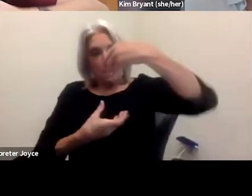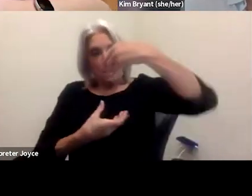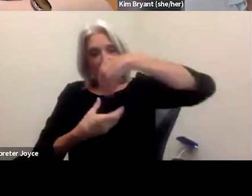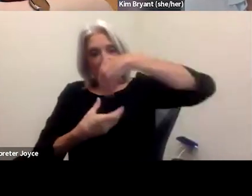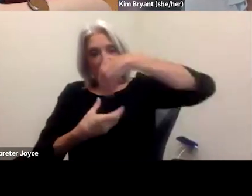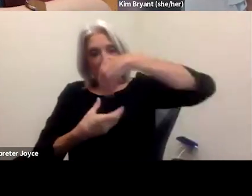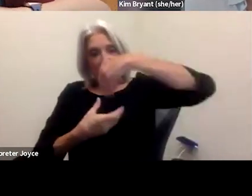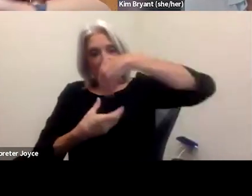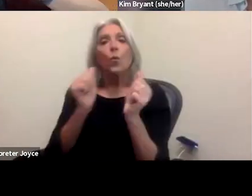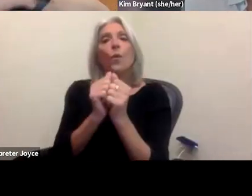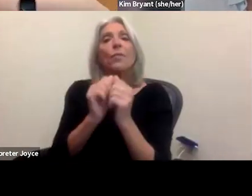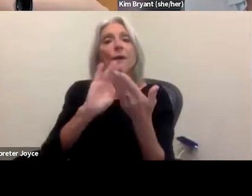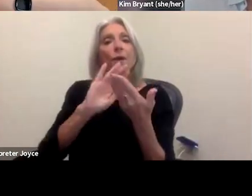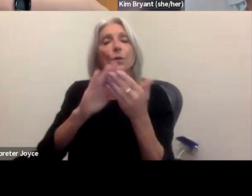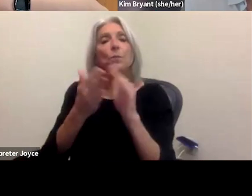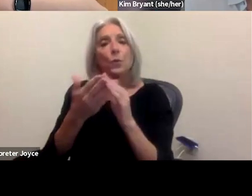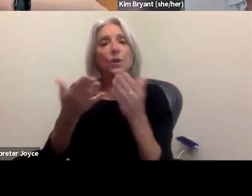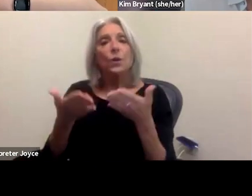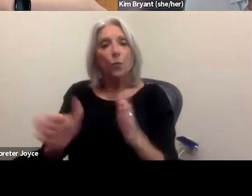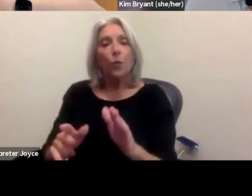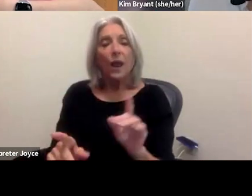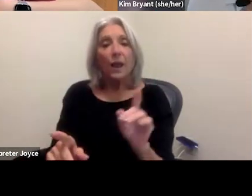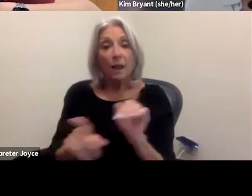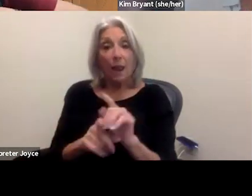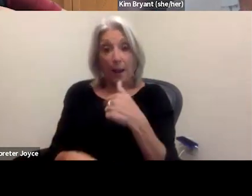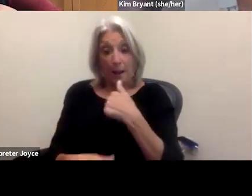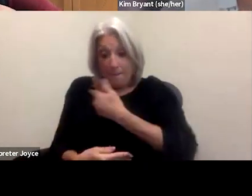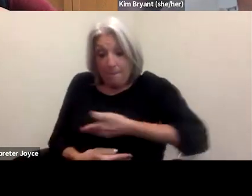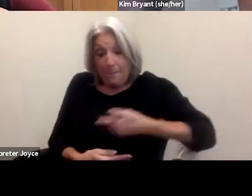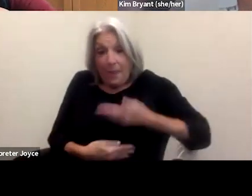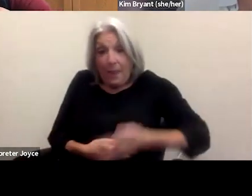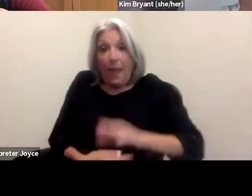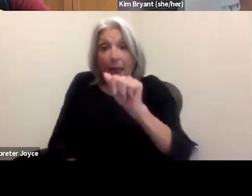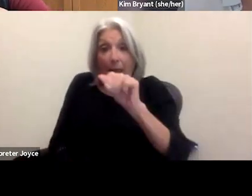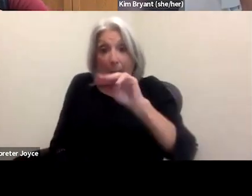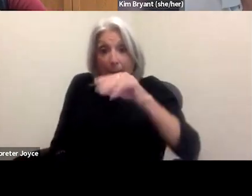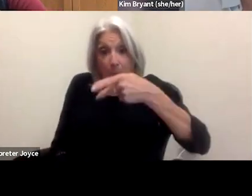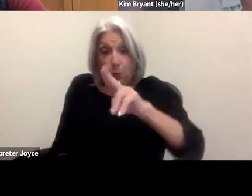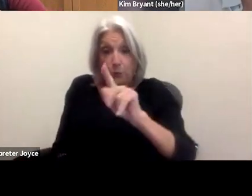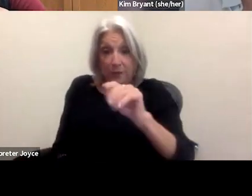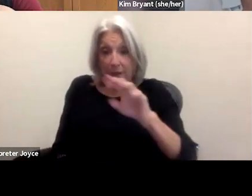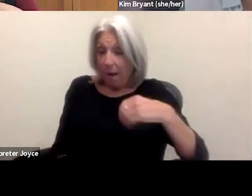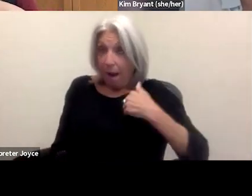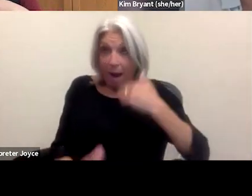because, of course, as an amputee, that doesn't mean I know anything about what it's like to be blind.